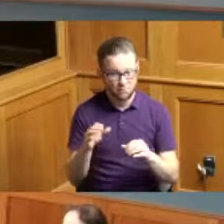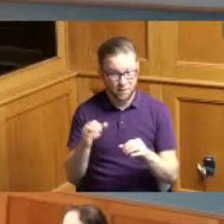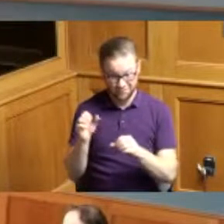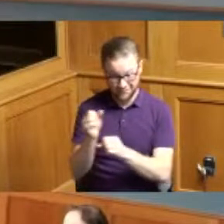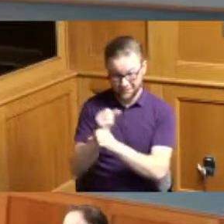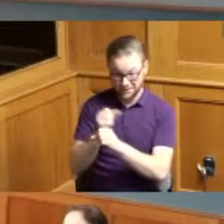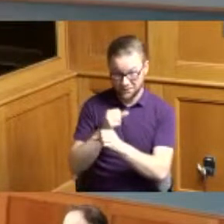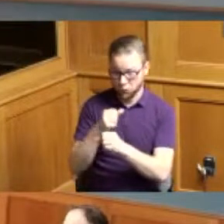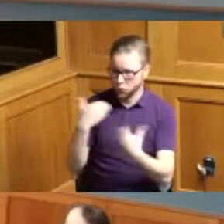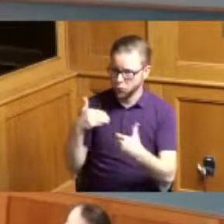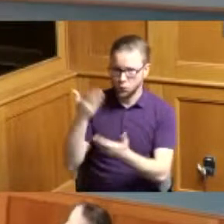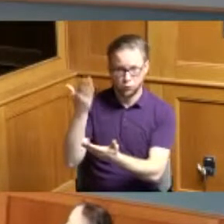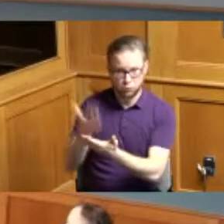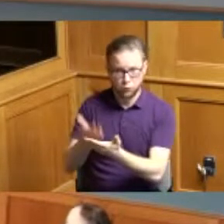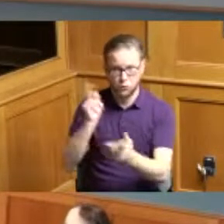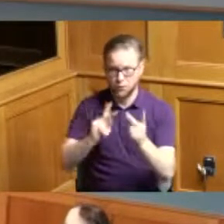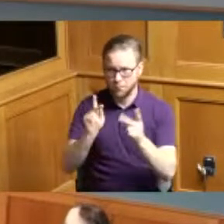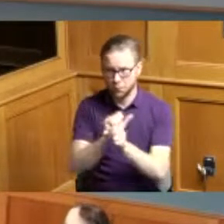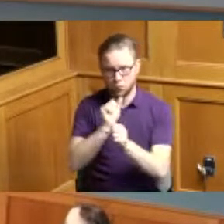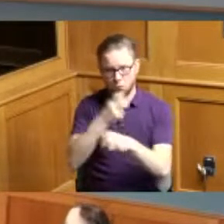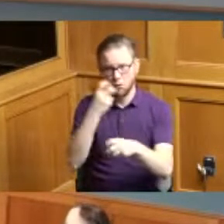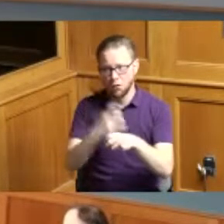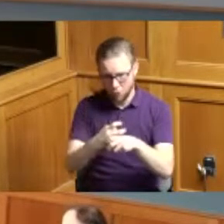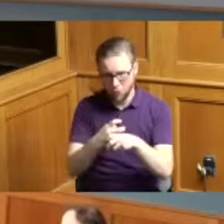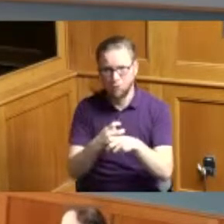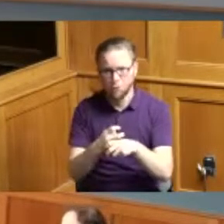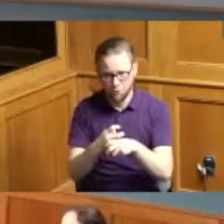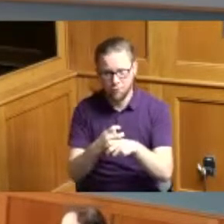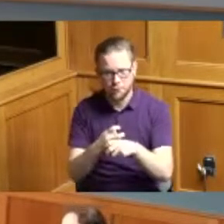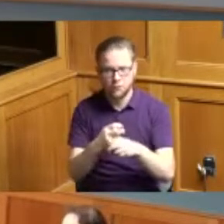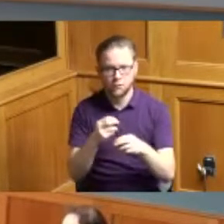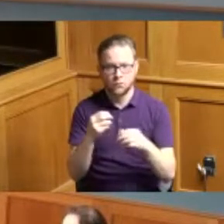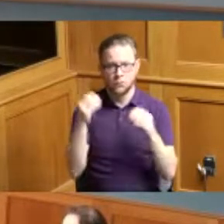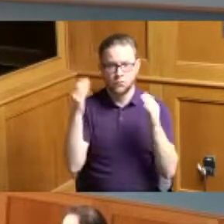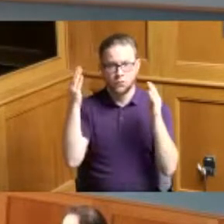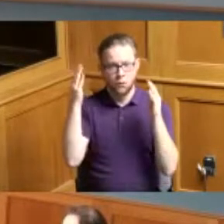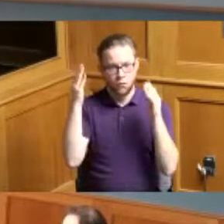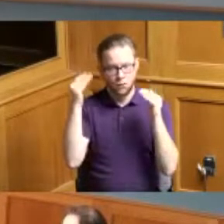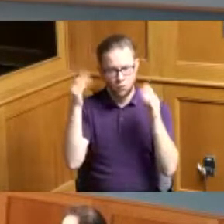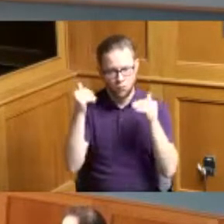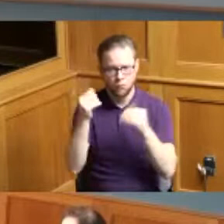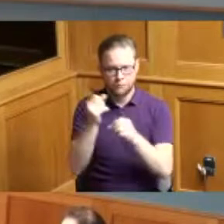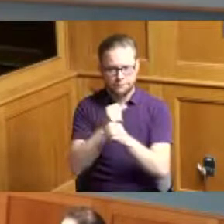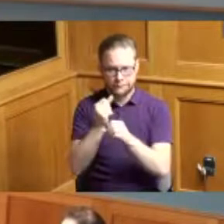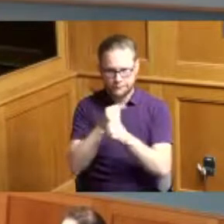and I'm just hoping that the numbers continue to go down as we think about the our